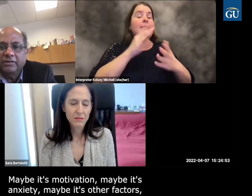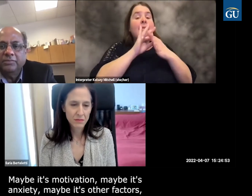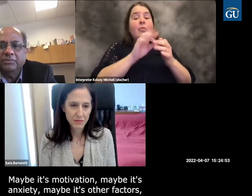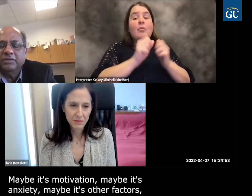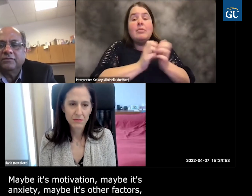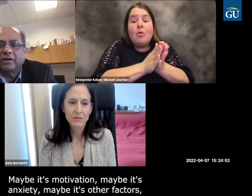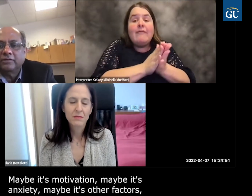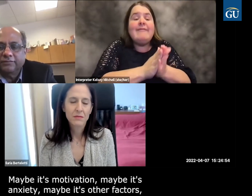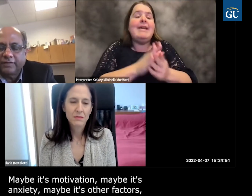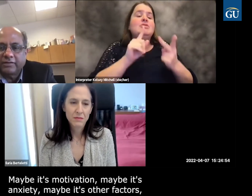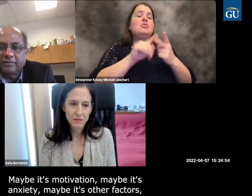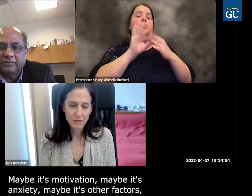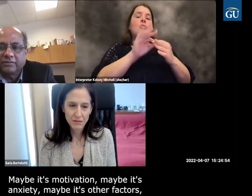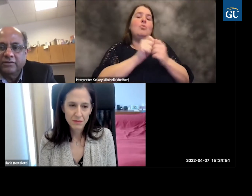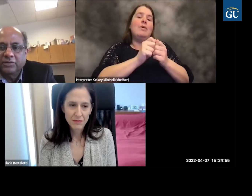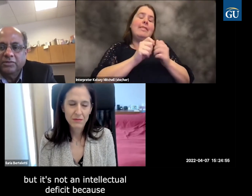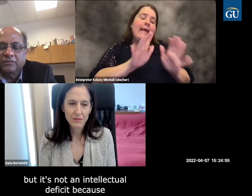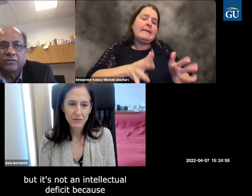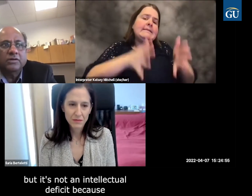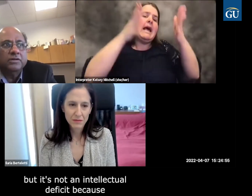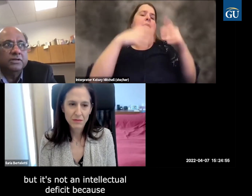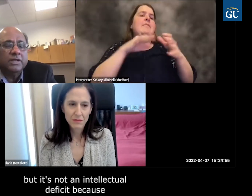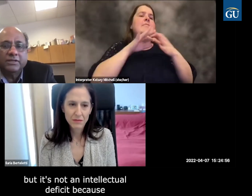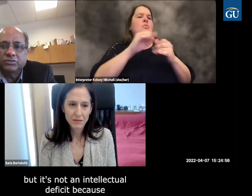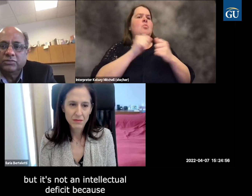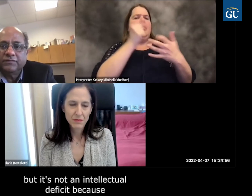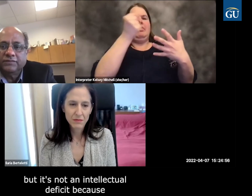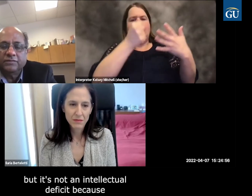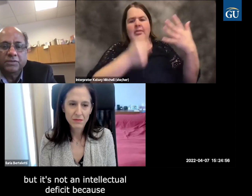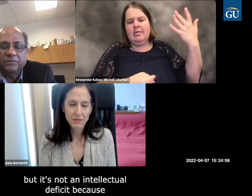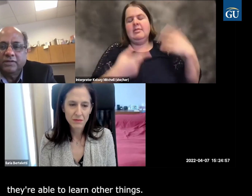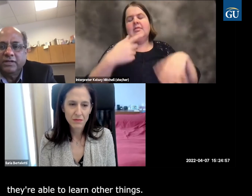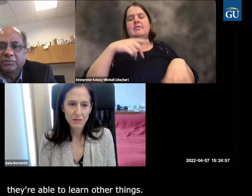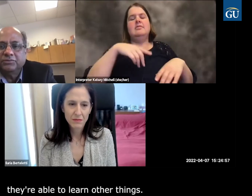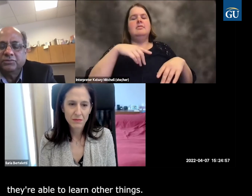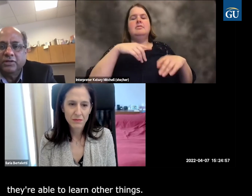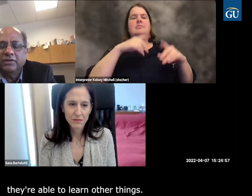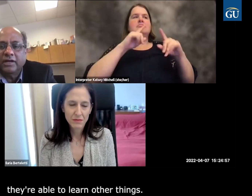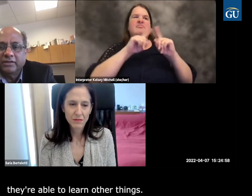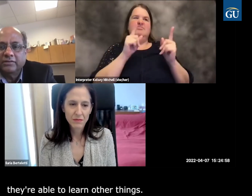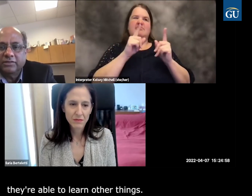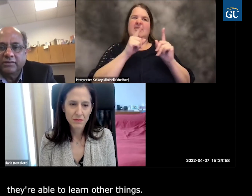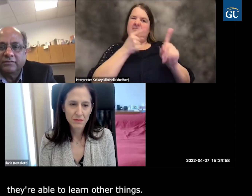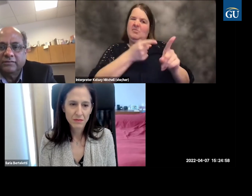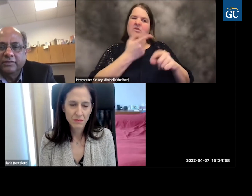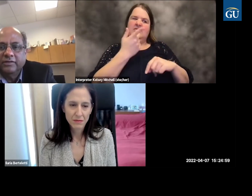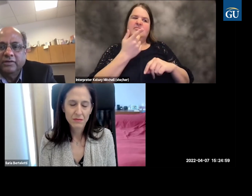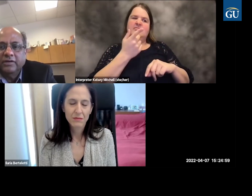maybe it's other factors but it's not an intellectual deficit because they're